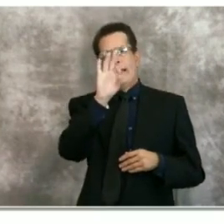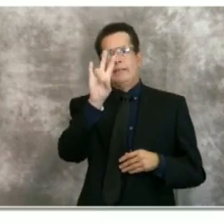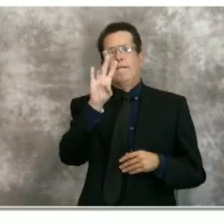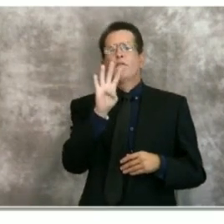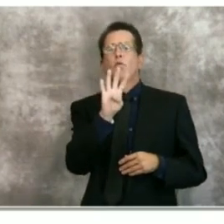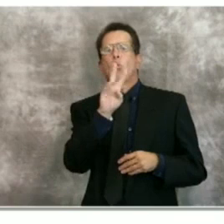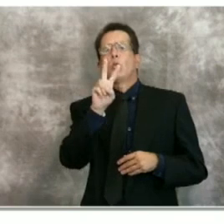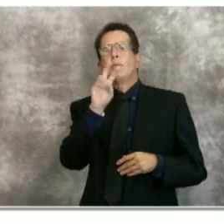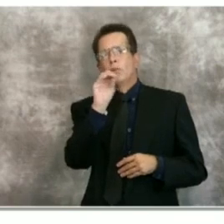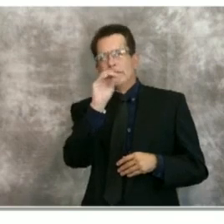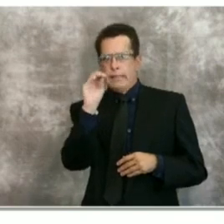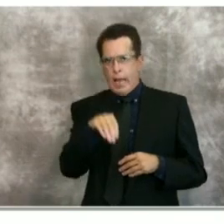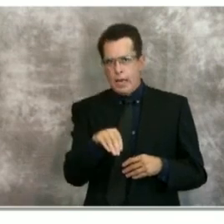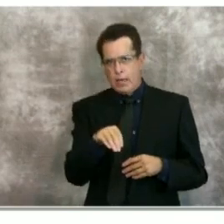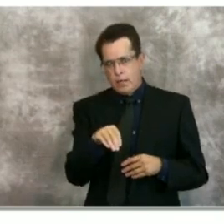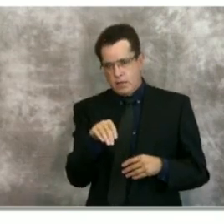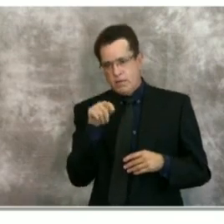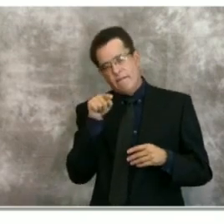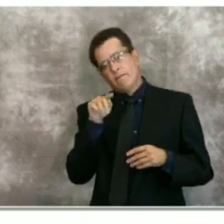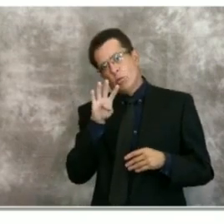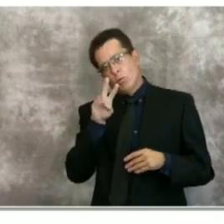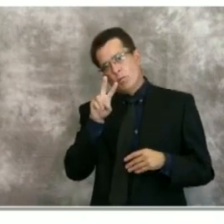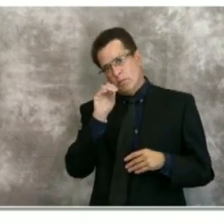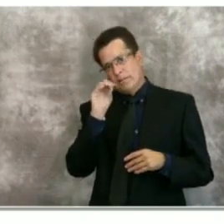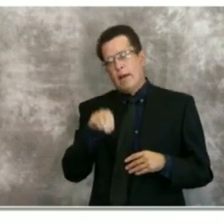NUMBER OF CASES. AND 9 TO GO